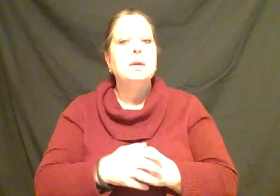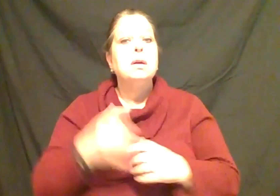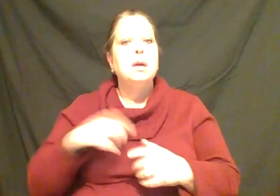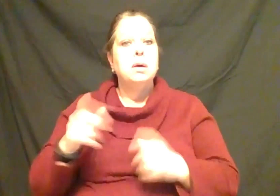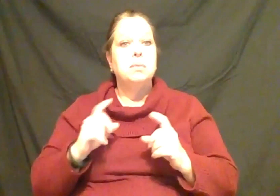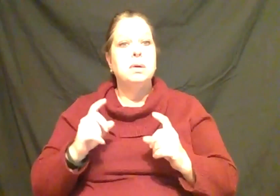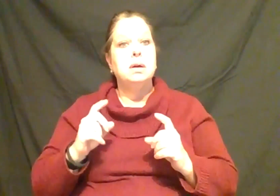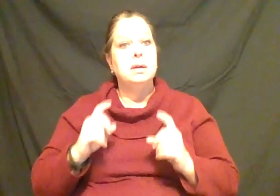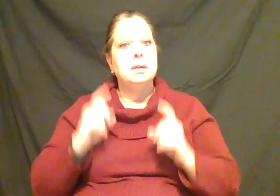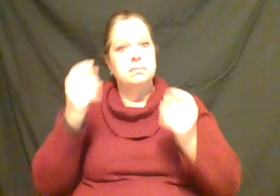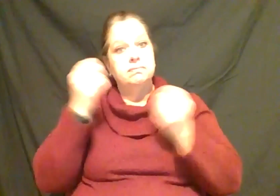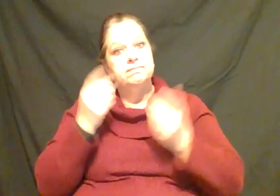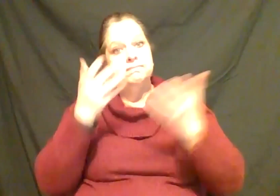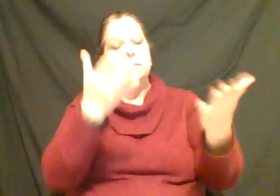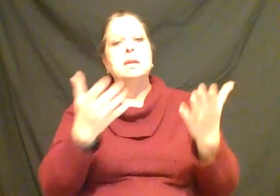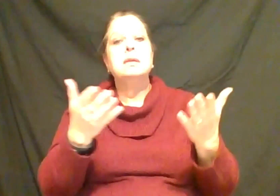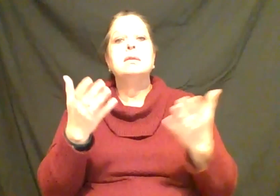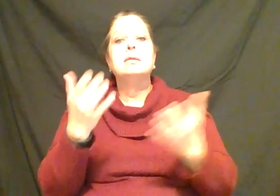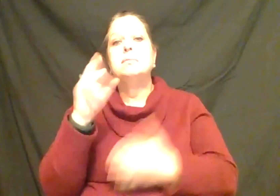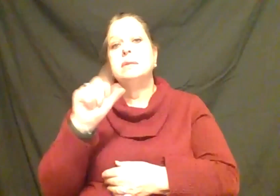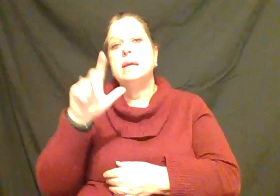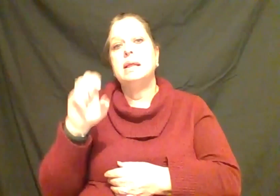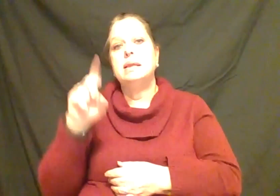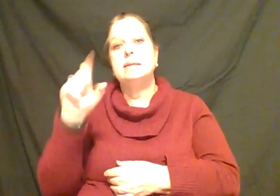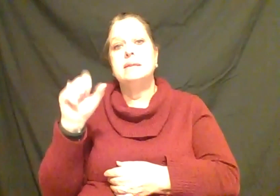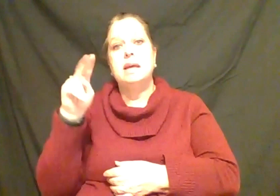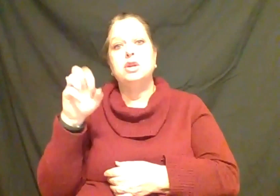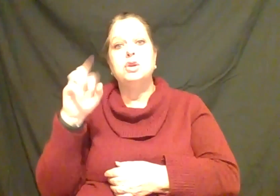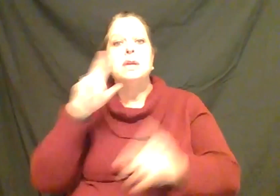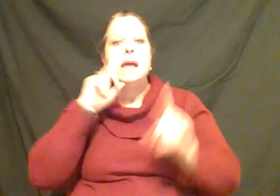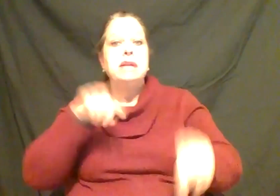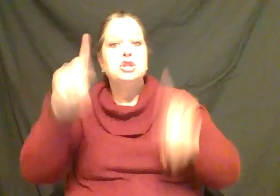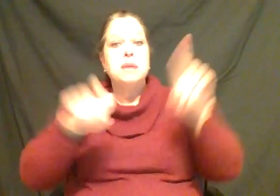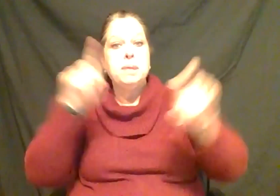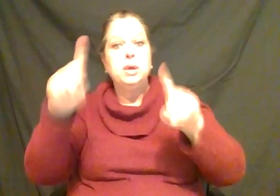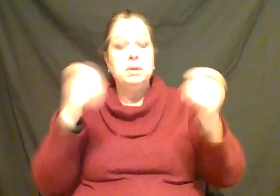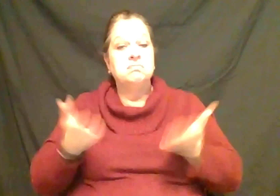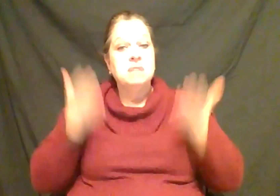to address some of the specific questions that were submitted prior to this webinar thank you